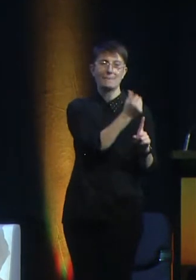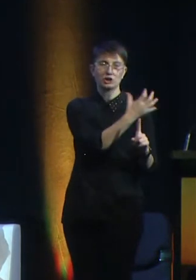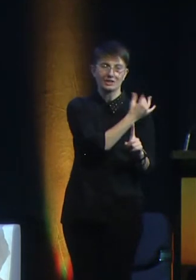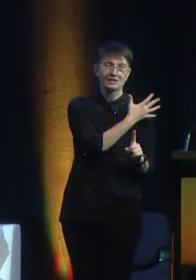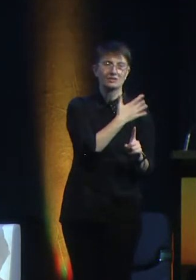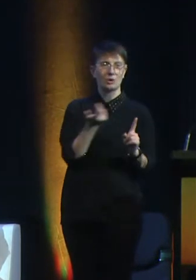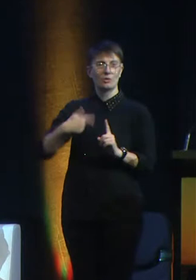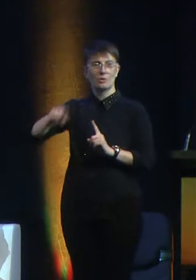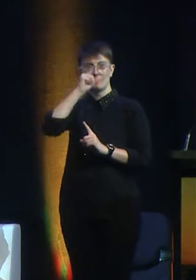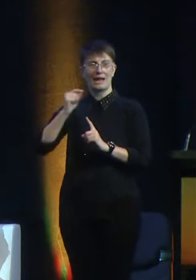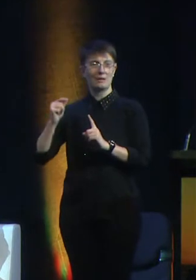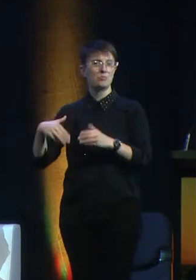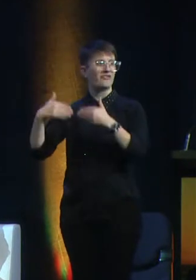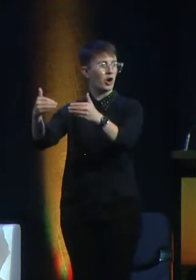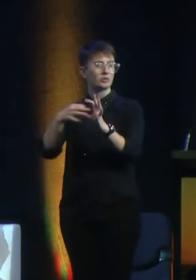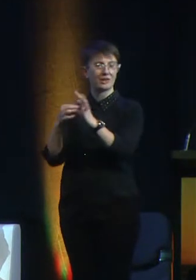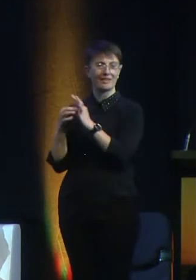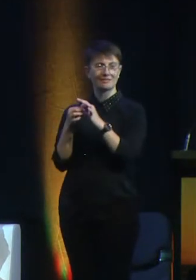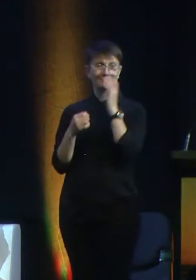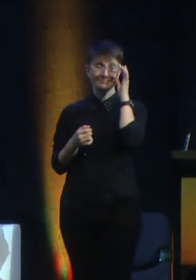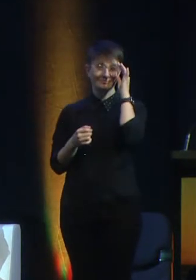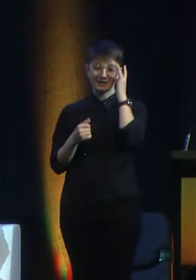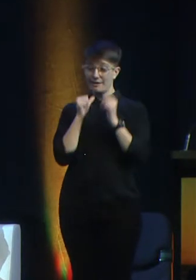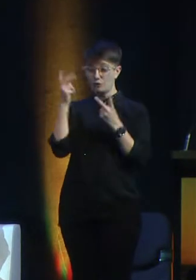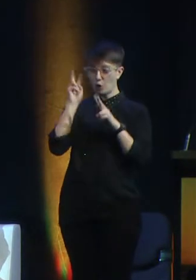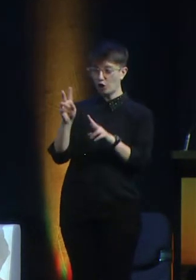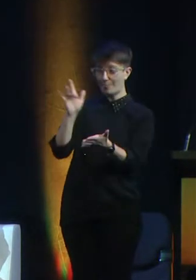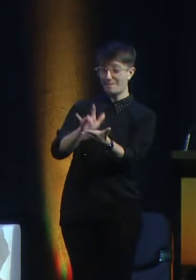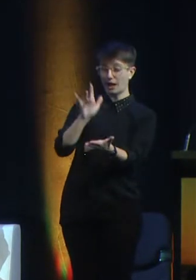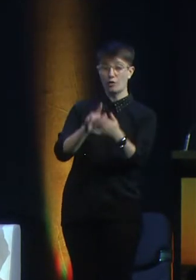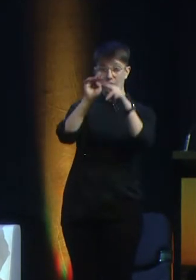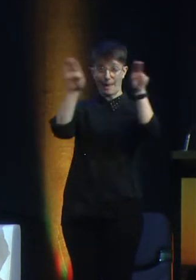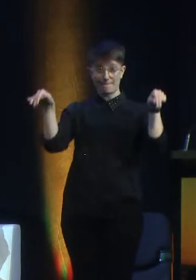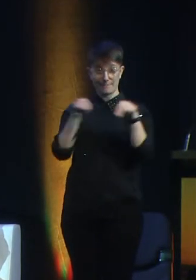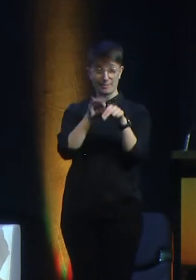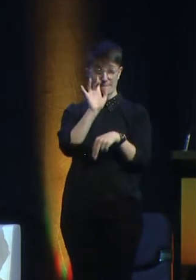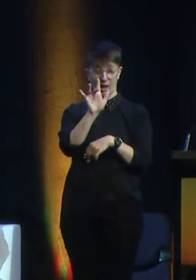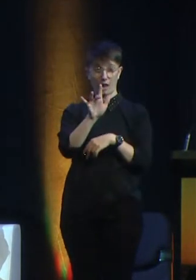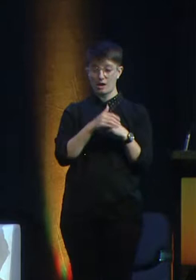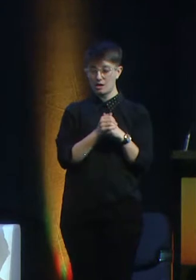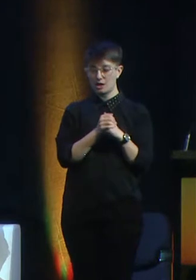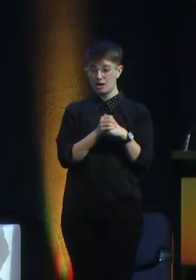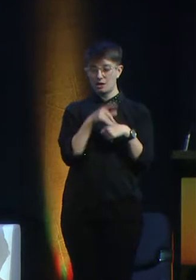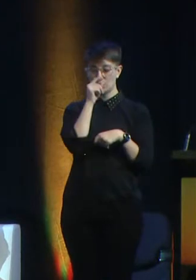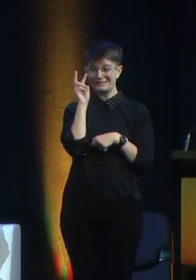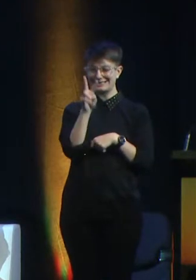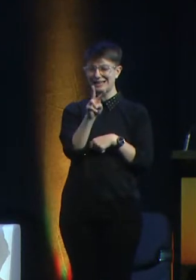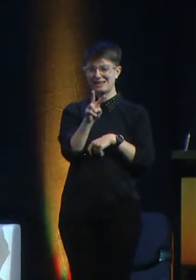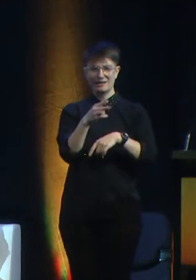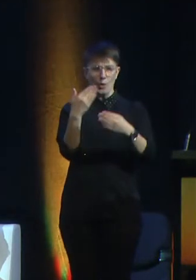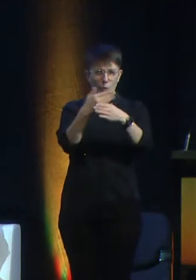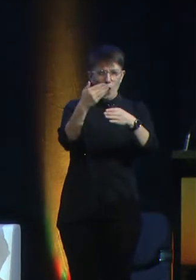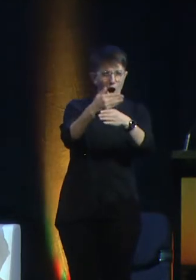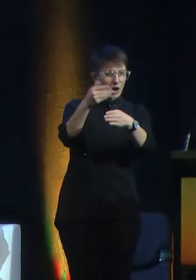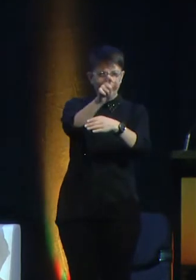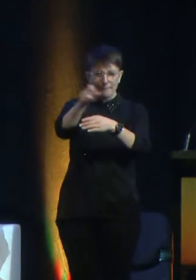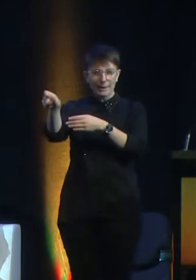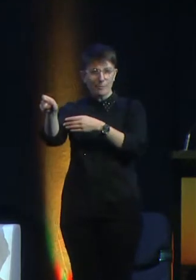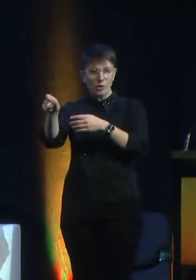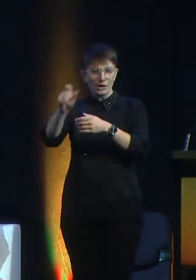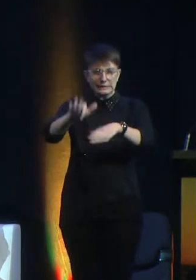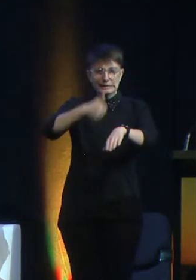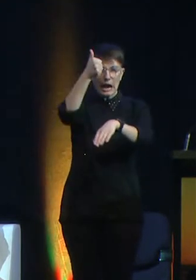photograph, or the map, you will see workers putting installing solar panels, and what